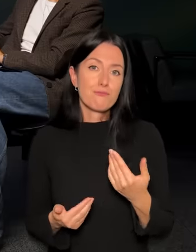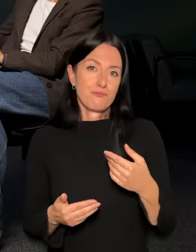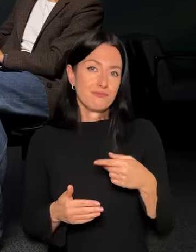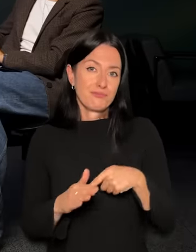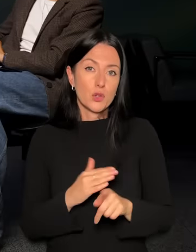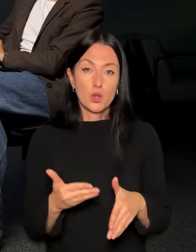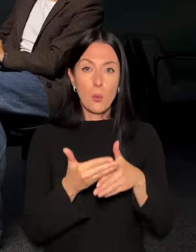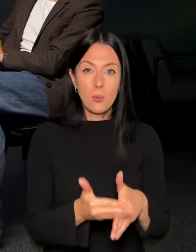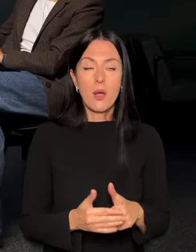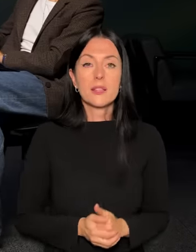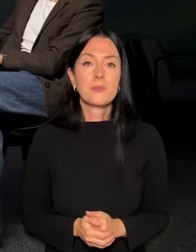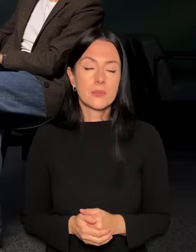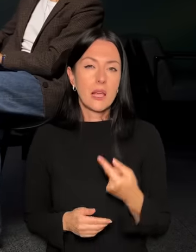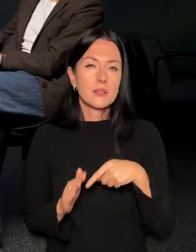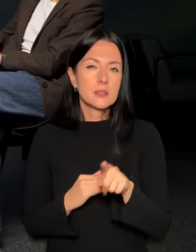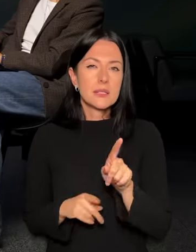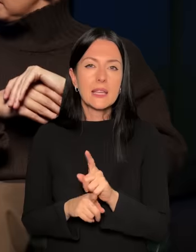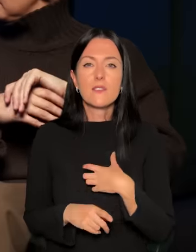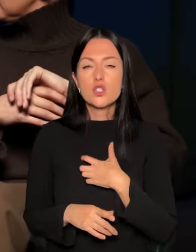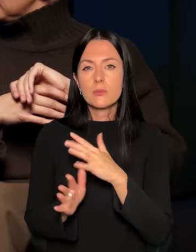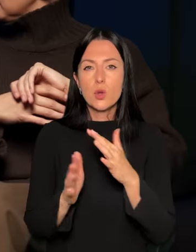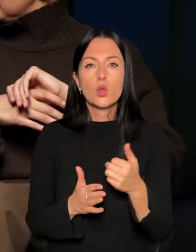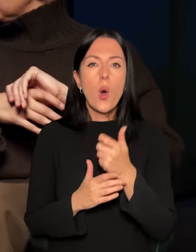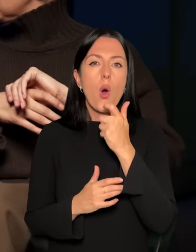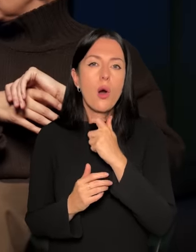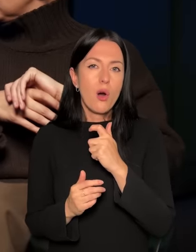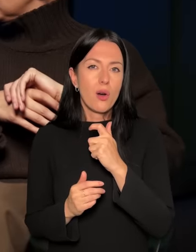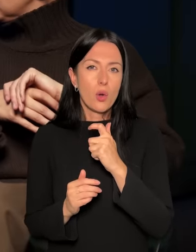By the way, in terms of using correct language,